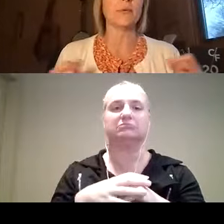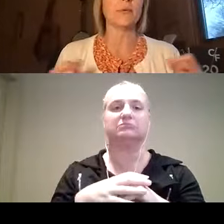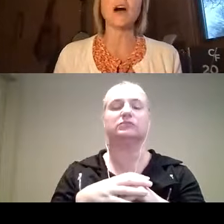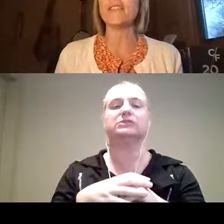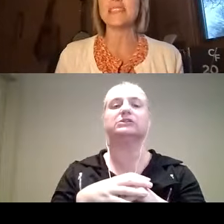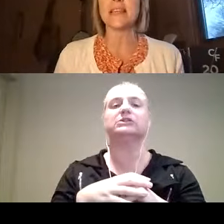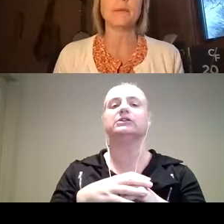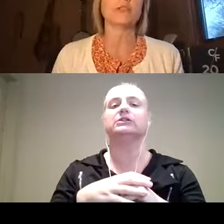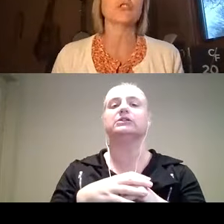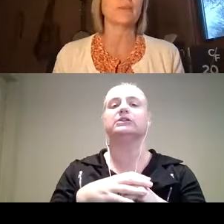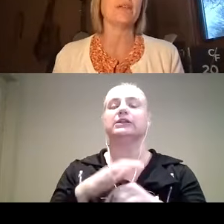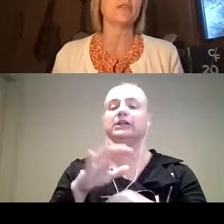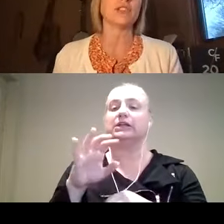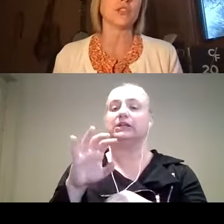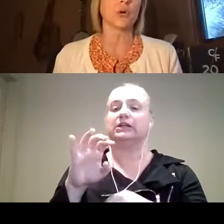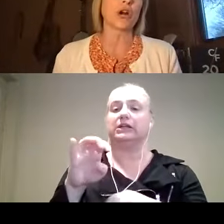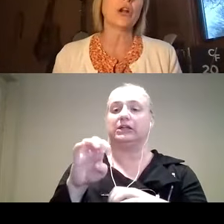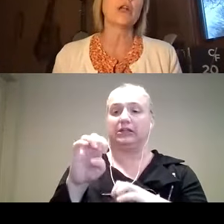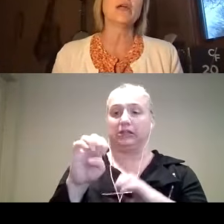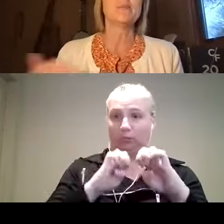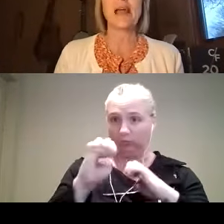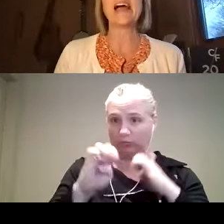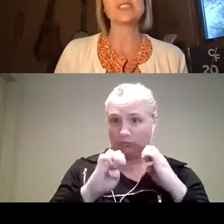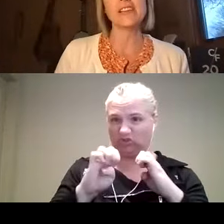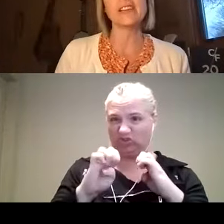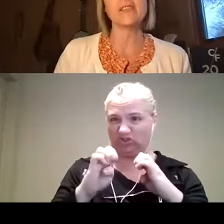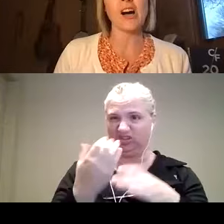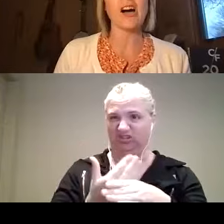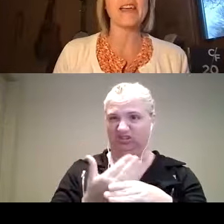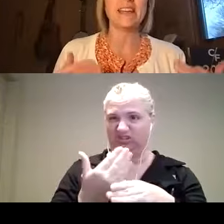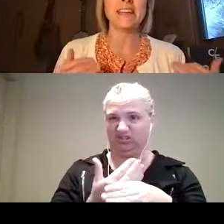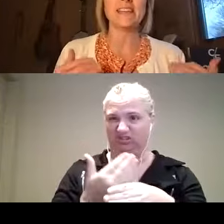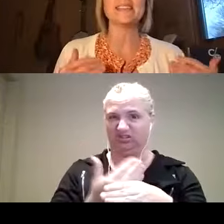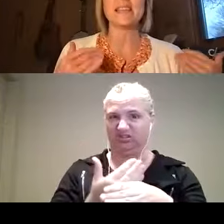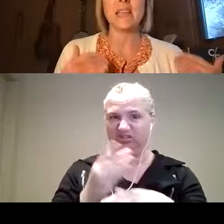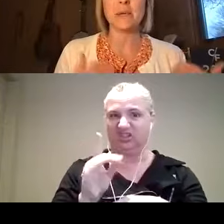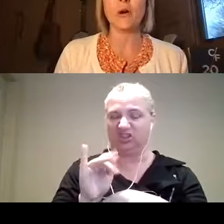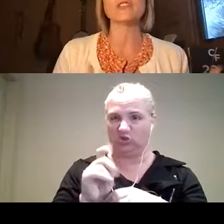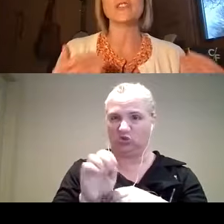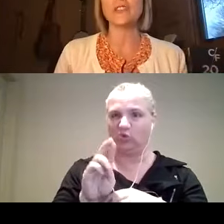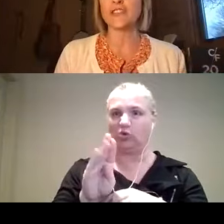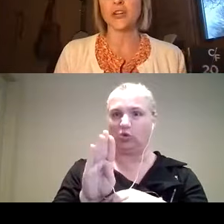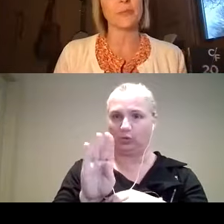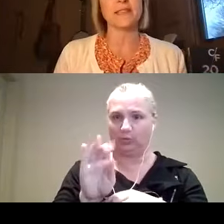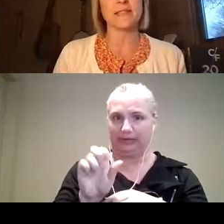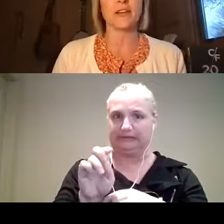we often say emotional behavior disorder, but actually in the law, it is emotional disturbance still.